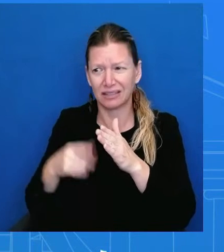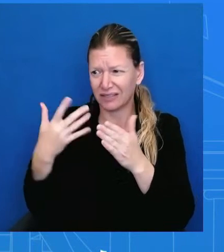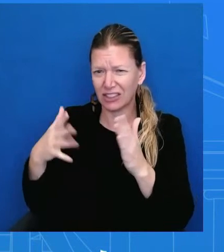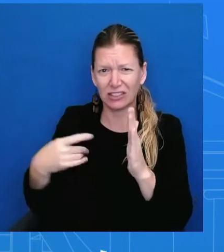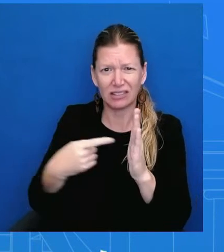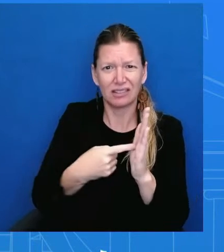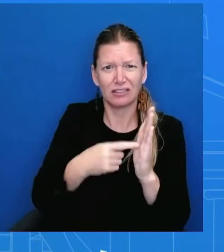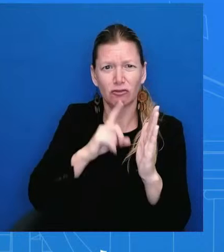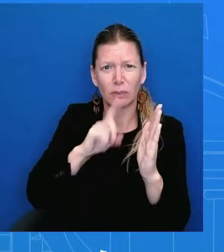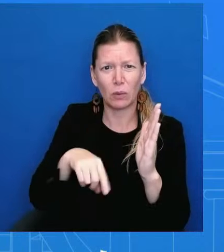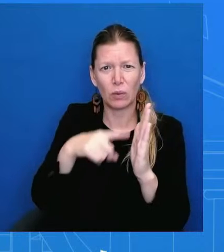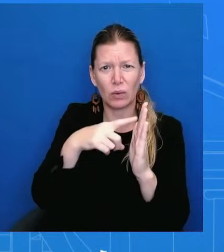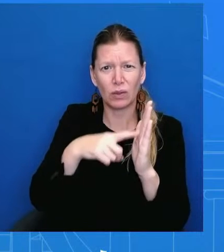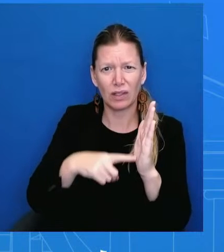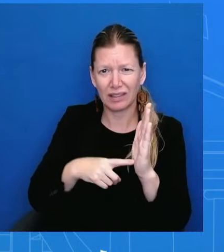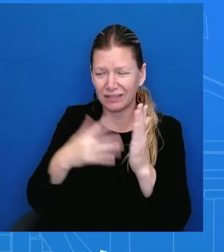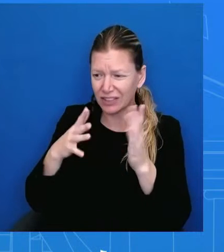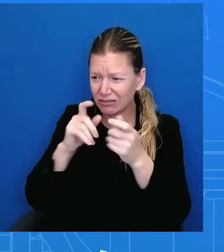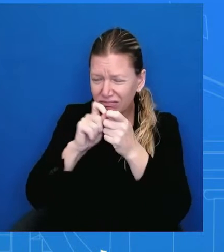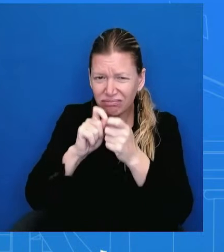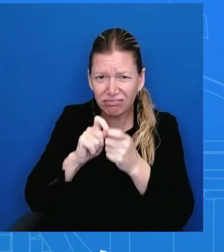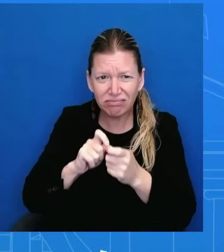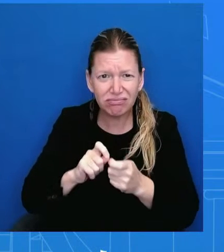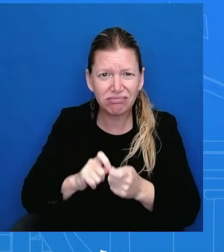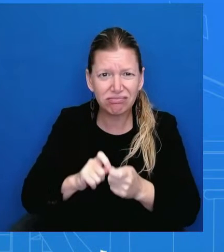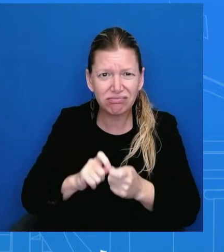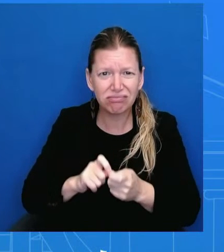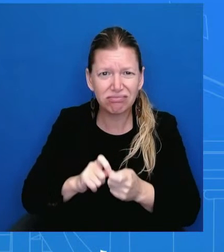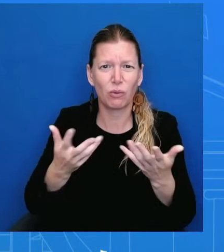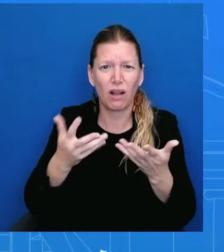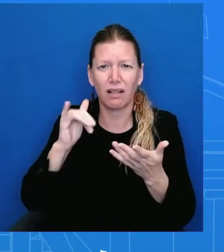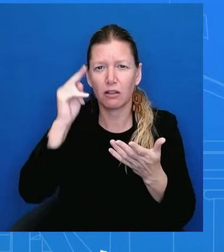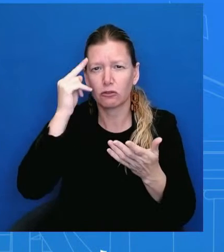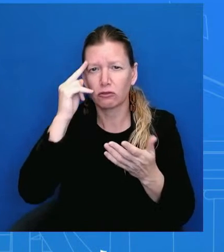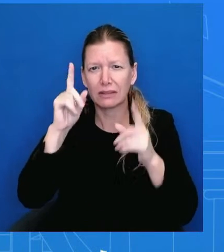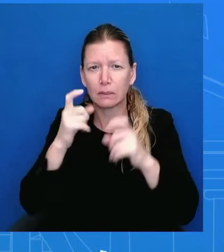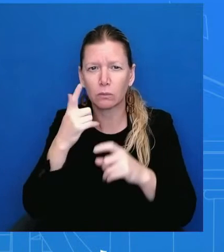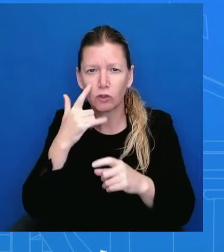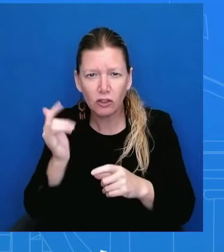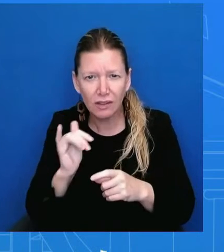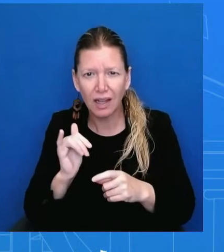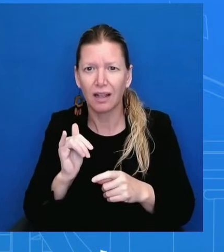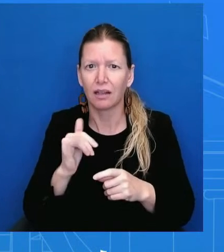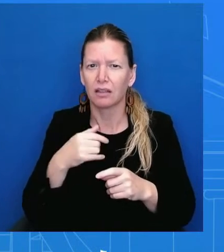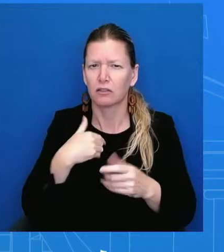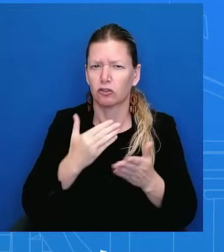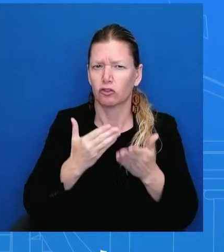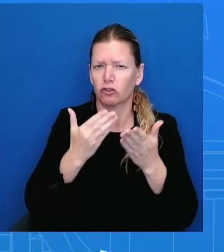And so, I would refer you to the six-page comprehensive memo, and that's where I would refer you to.